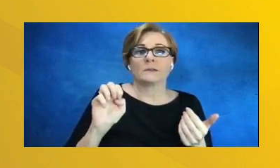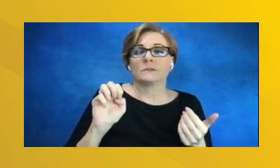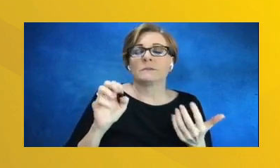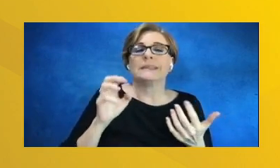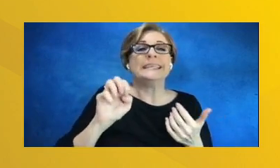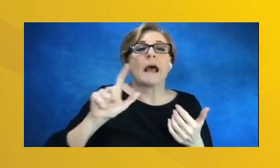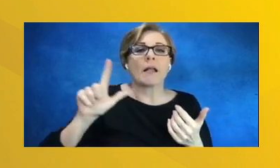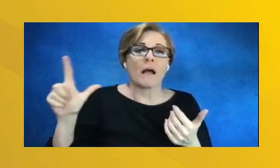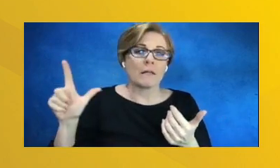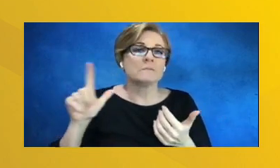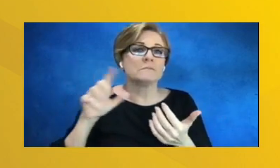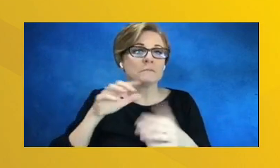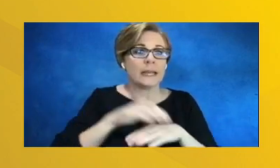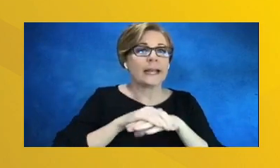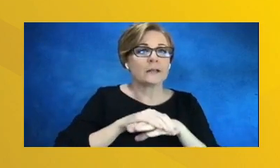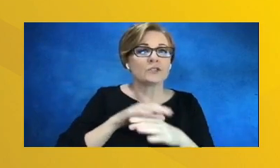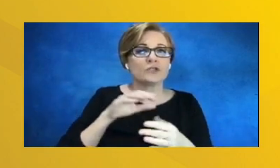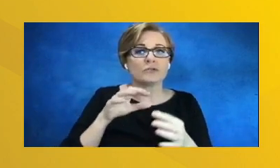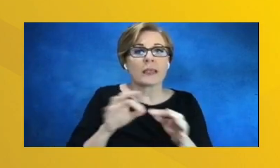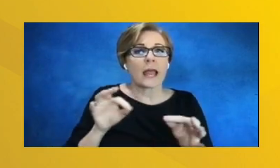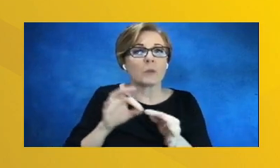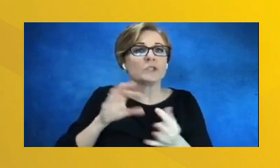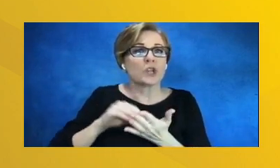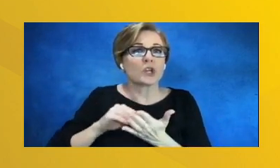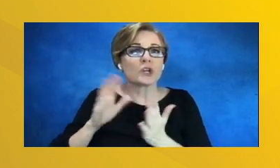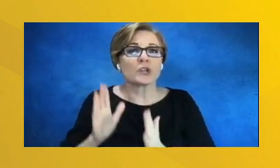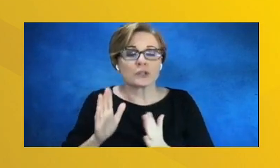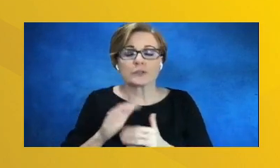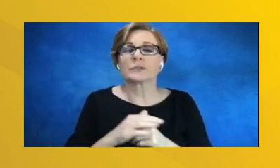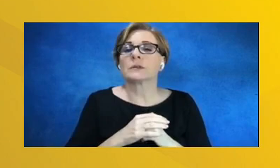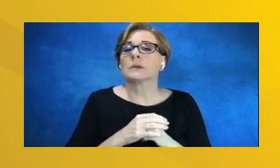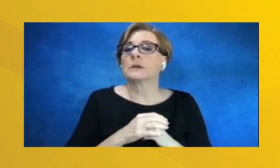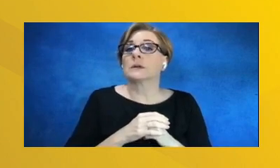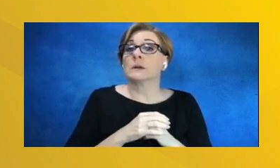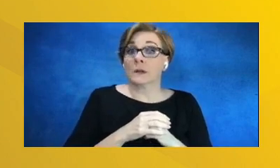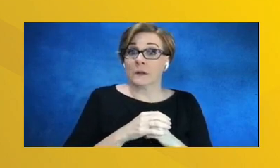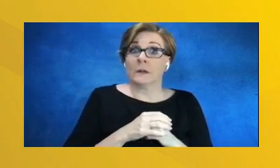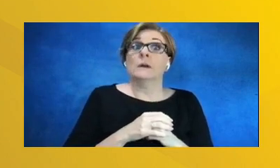So the first thing I want to address is that this coming school year, we will actually